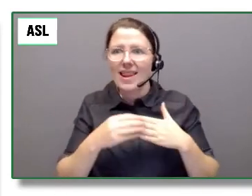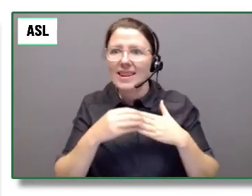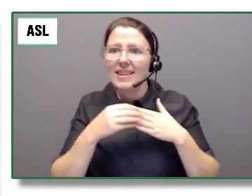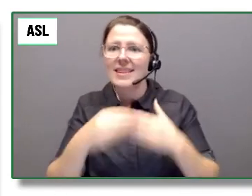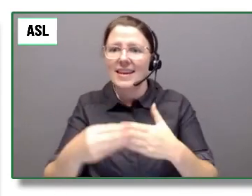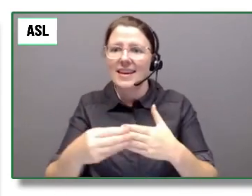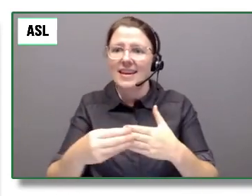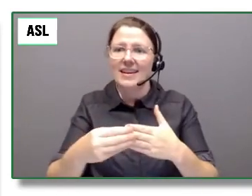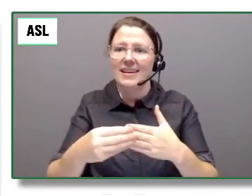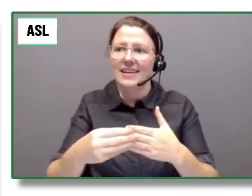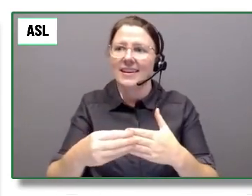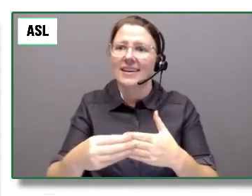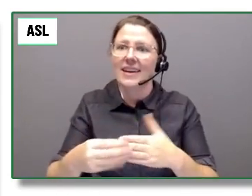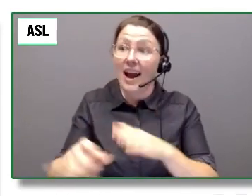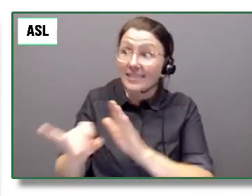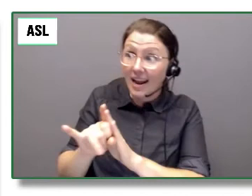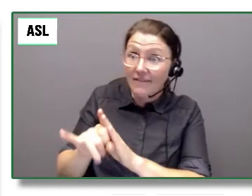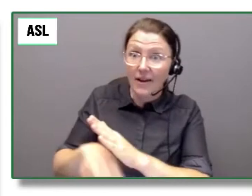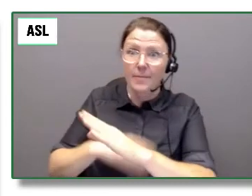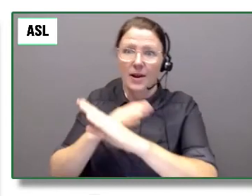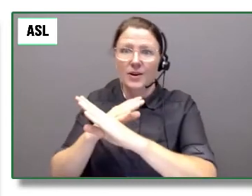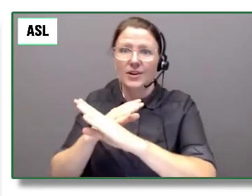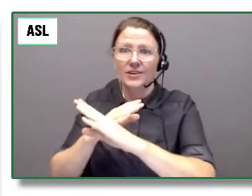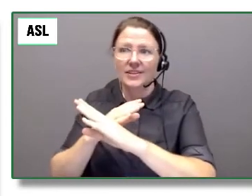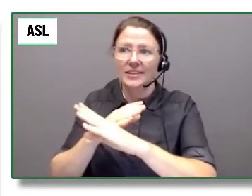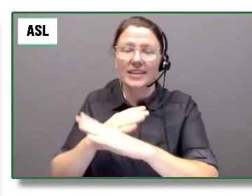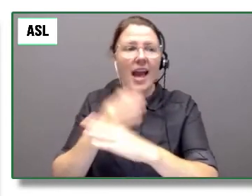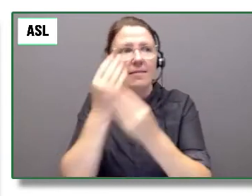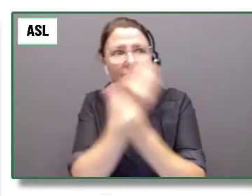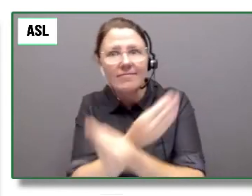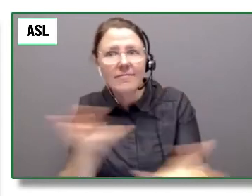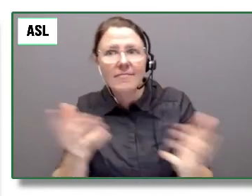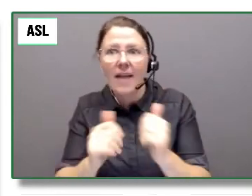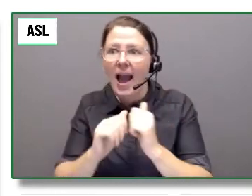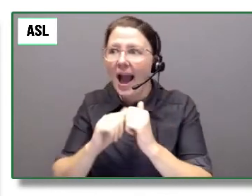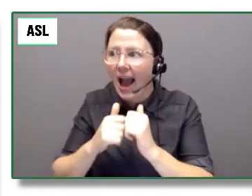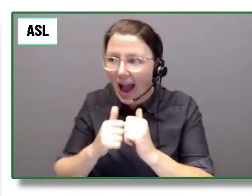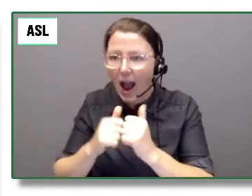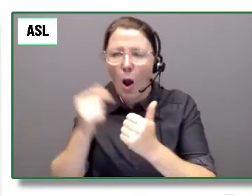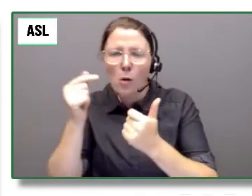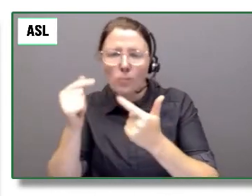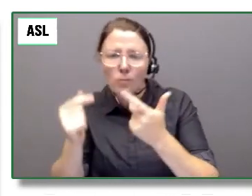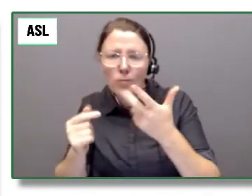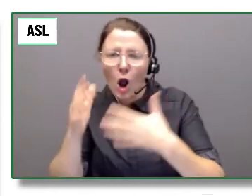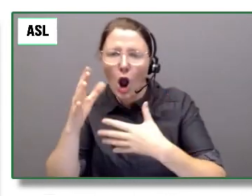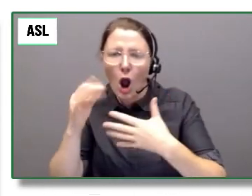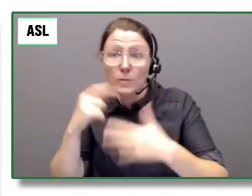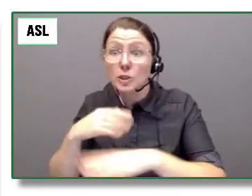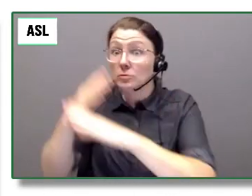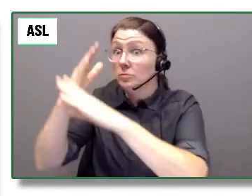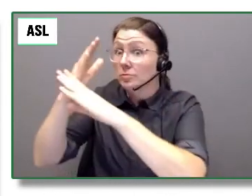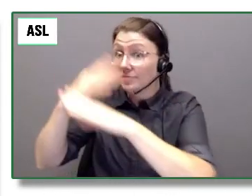barriers, to share ways, possible ways of removing barriers, and to show what we